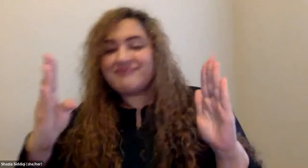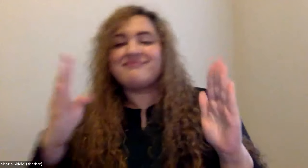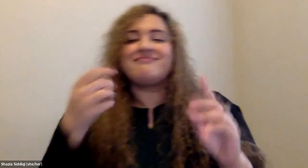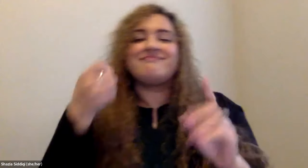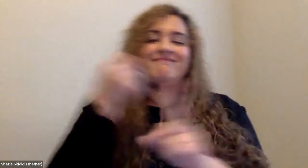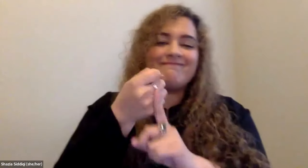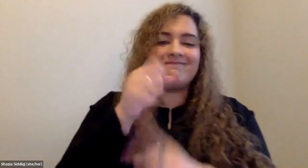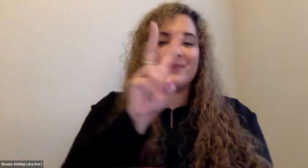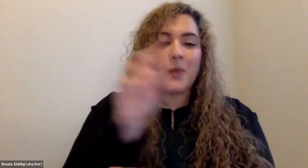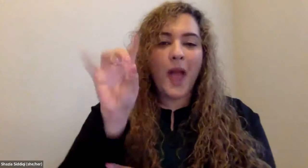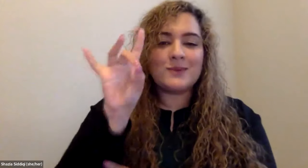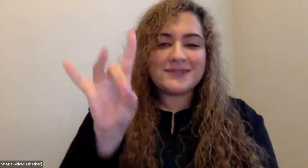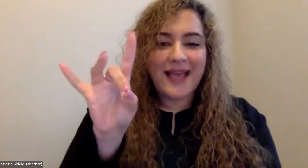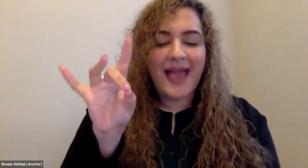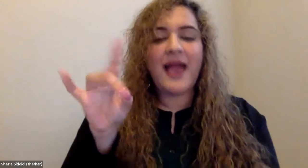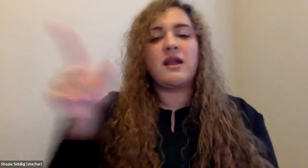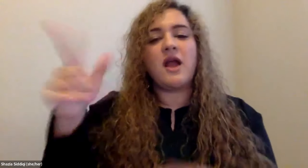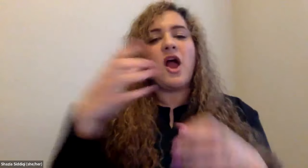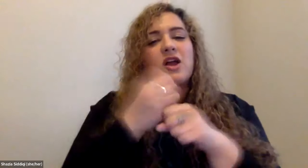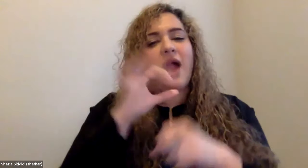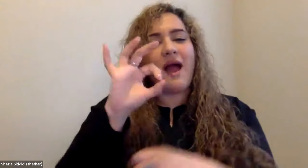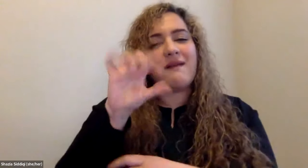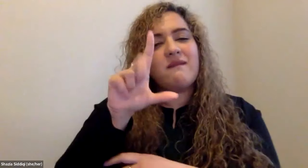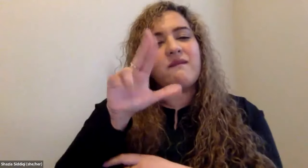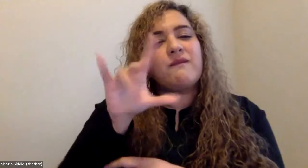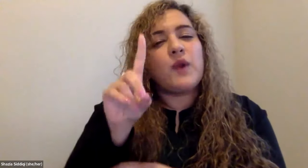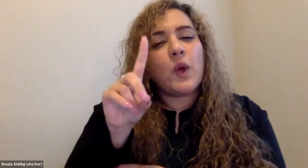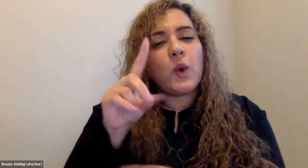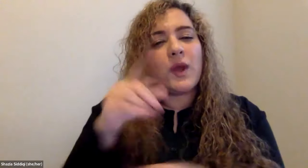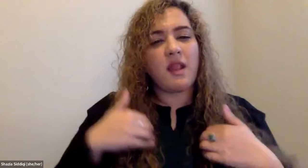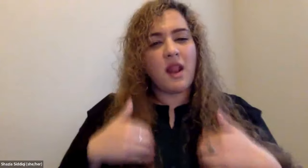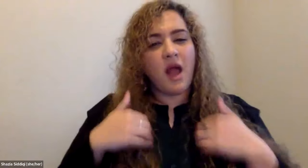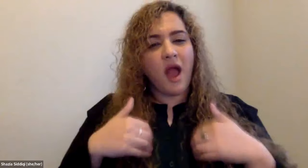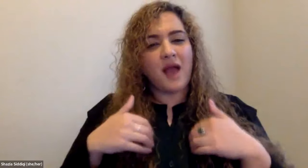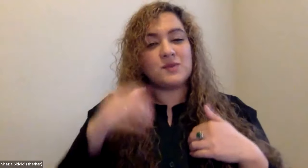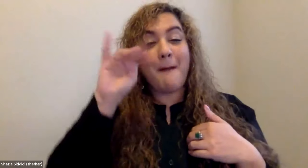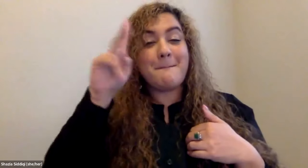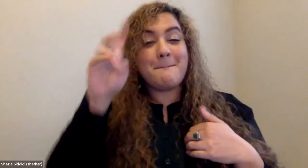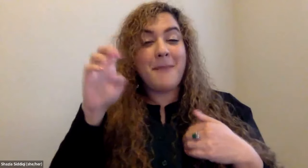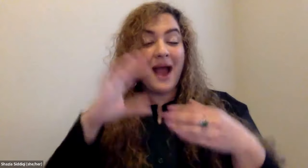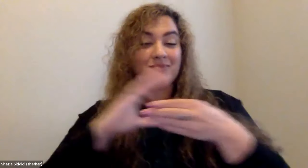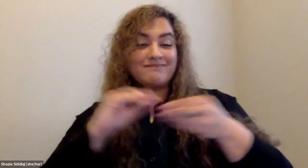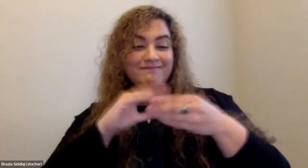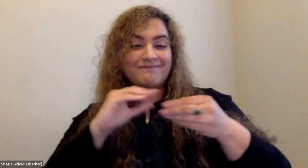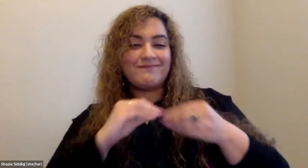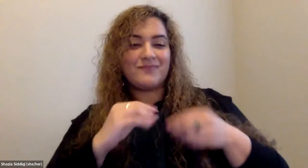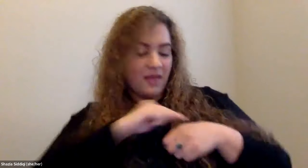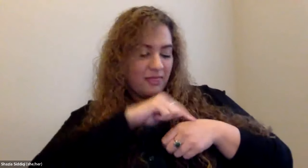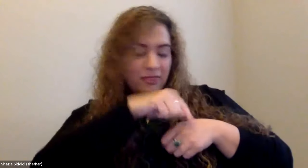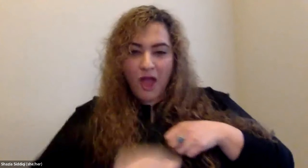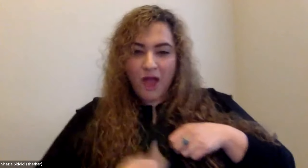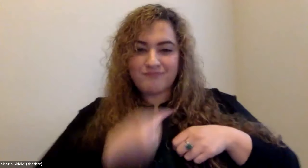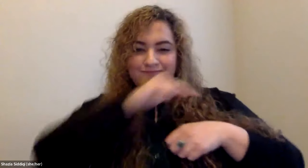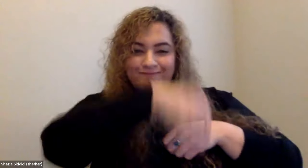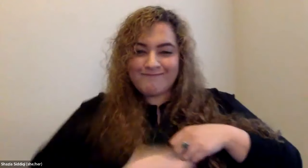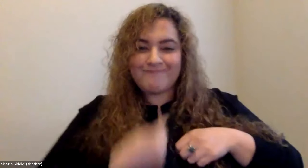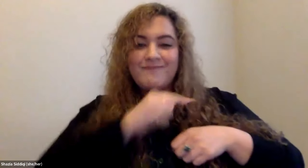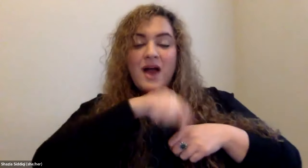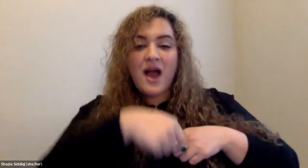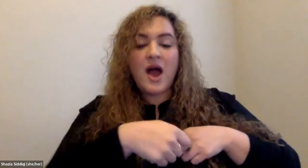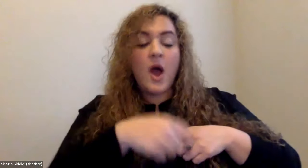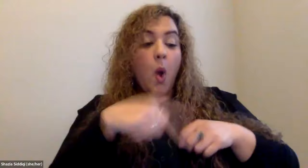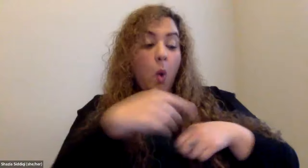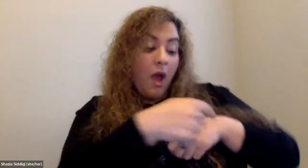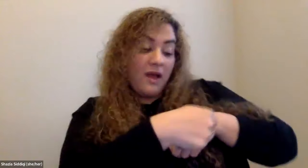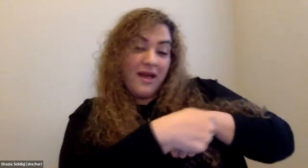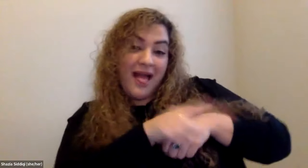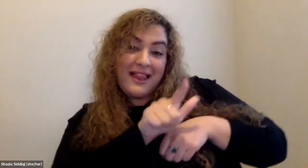Cristine Saunders: So in that span of 20 years he was doing well and then in 2008 he started to have some fluid on his lungs Mike was talking about how.